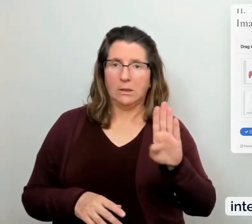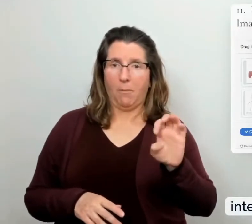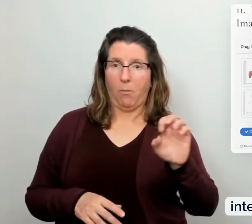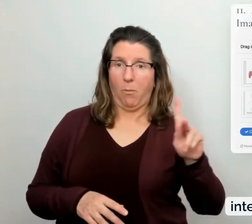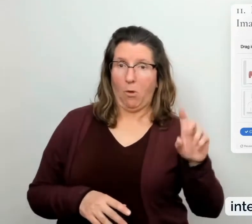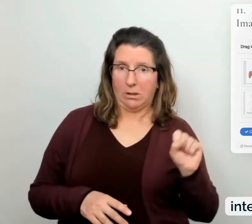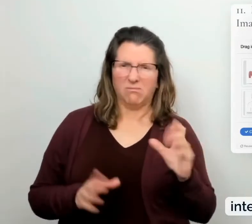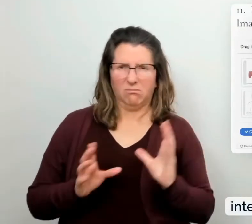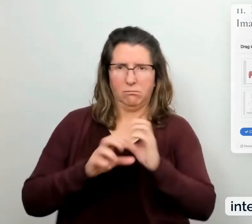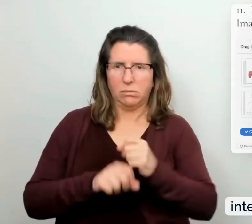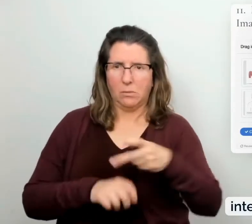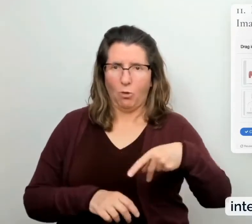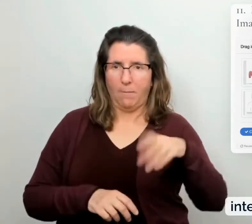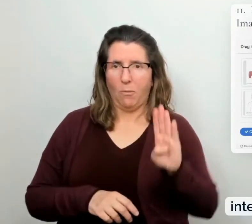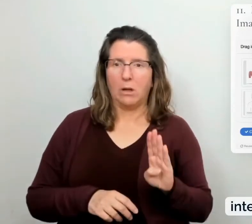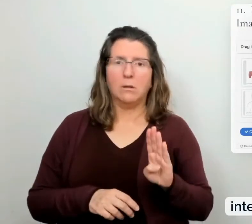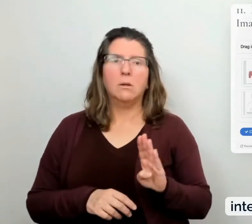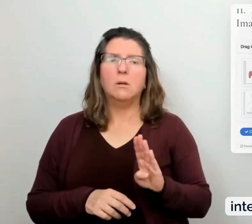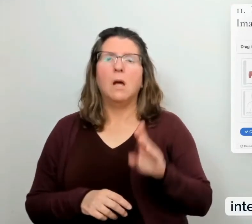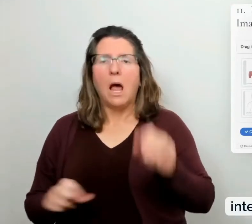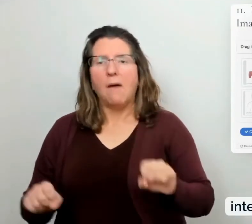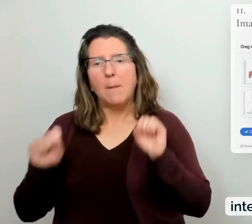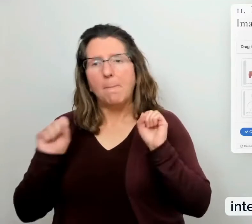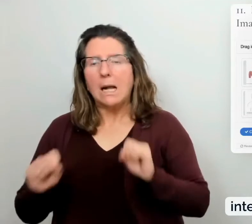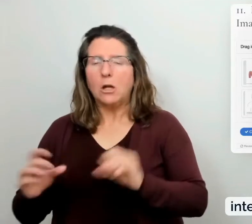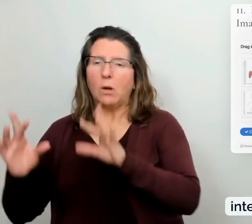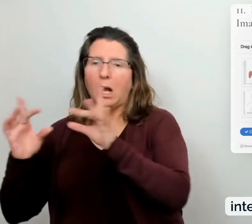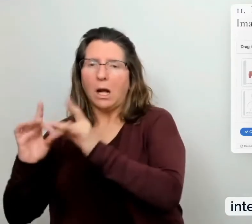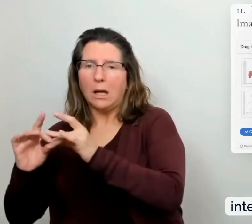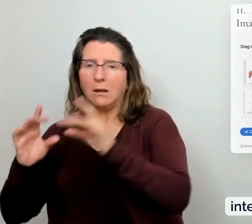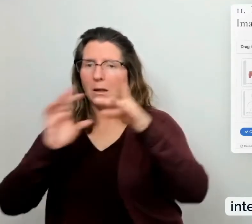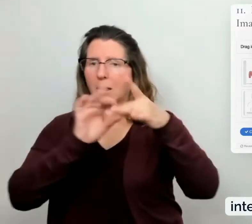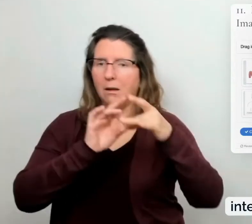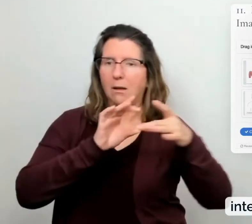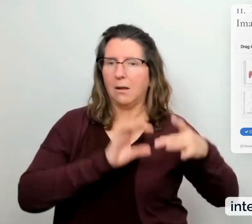PressBooks has the ability to hyperlink.